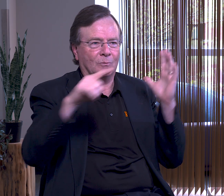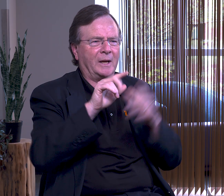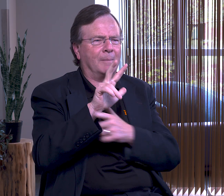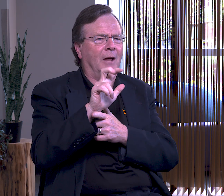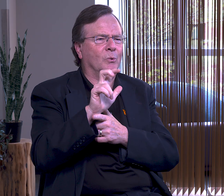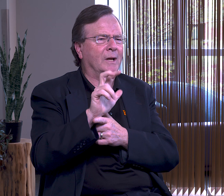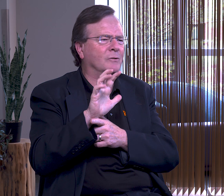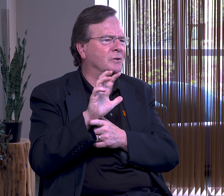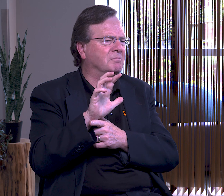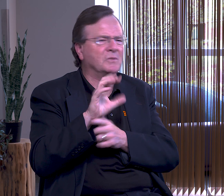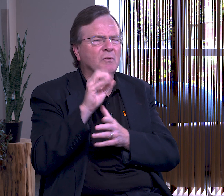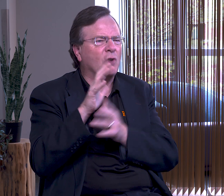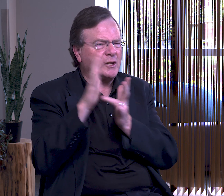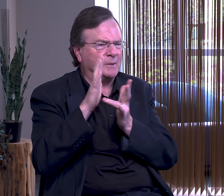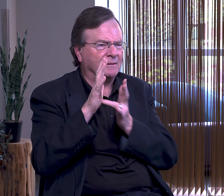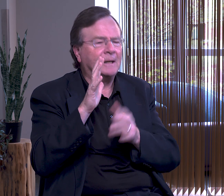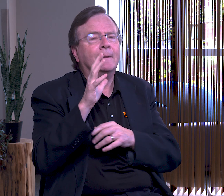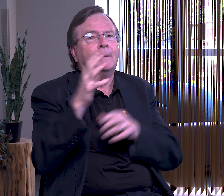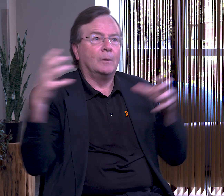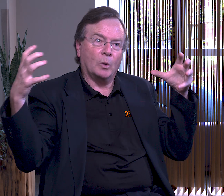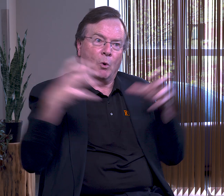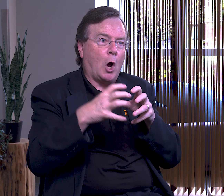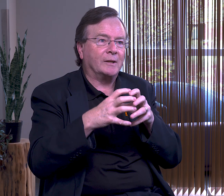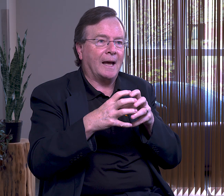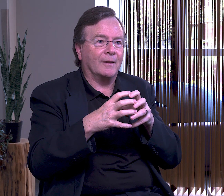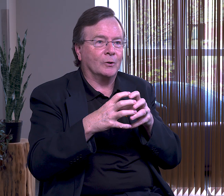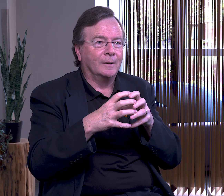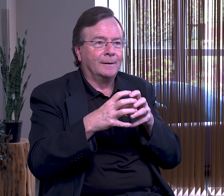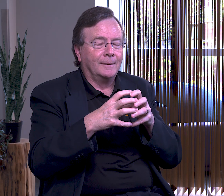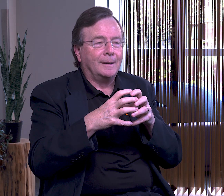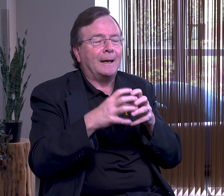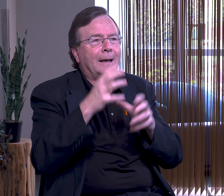We had about 300 freshmen. We were all together,